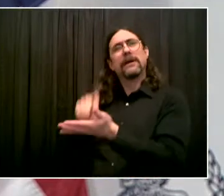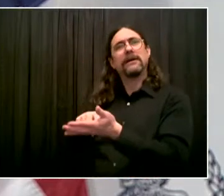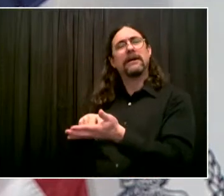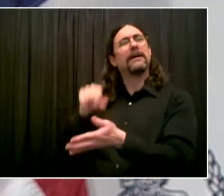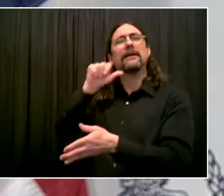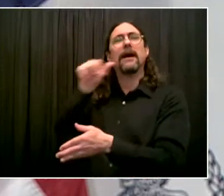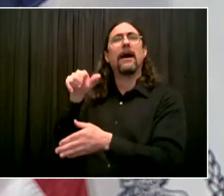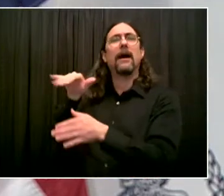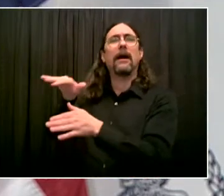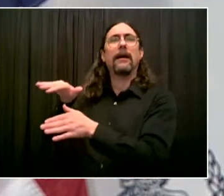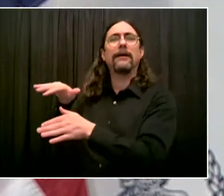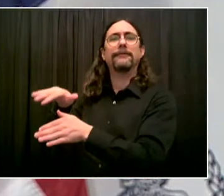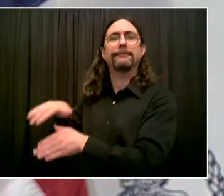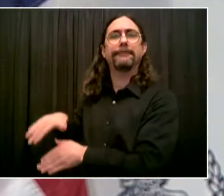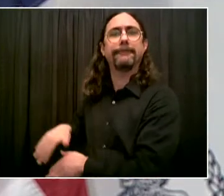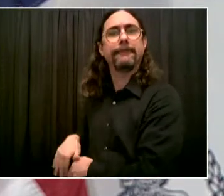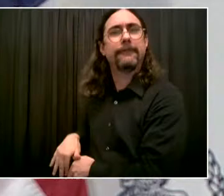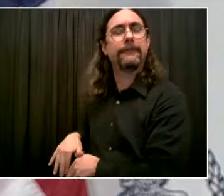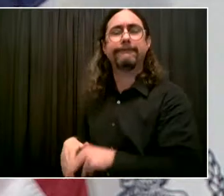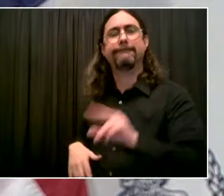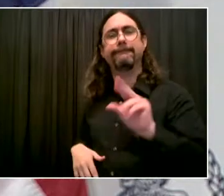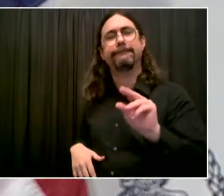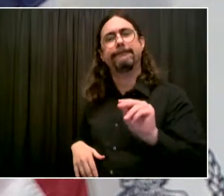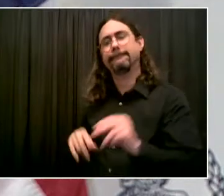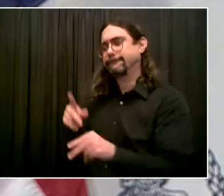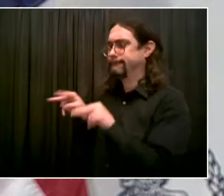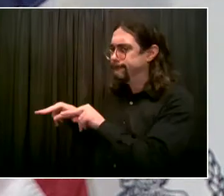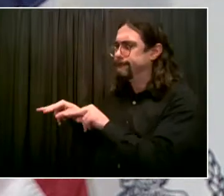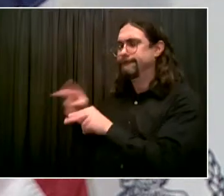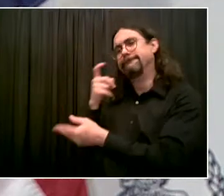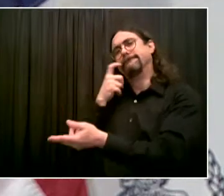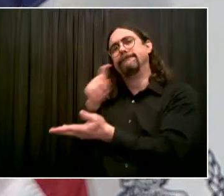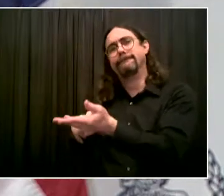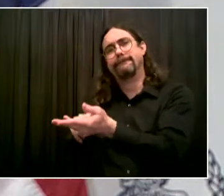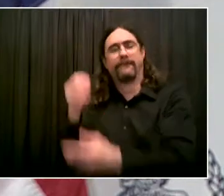MUST BE ACKNOWLEDGED ON STRUCTURAL RACISM. TOO MUCH OF THAT